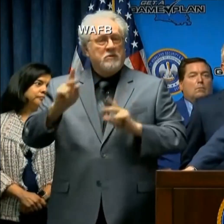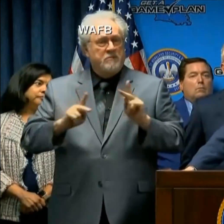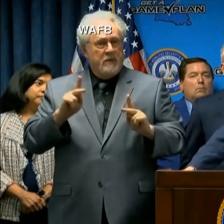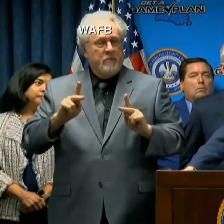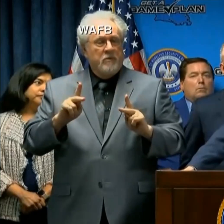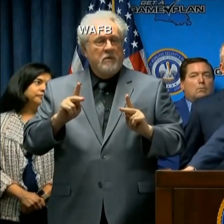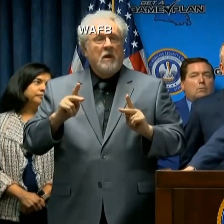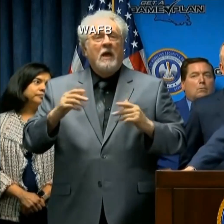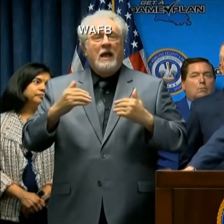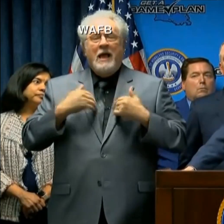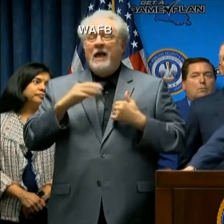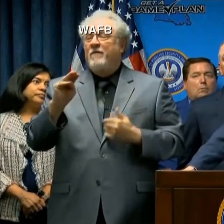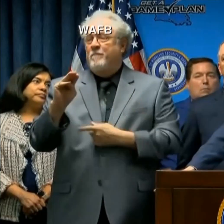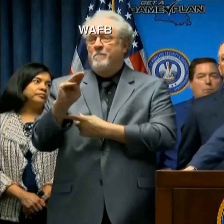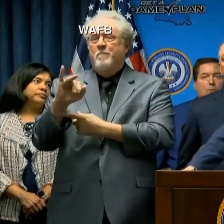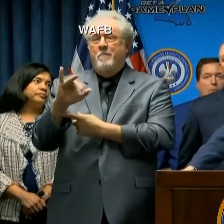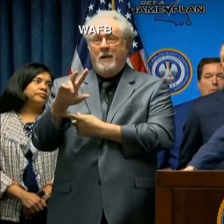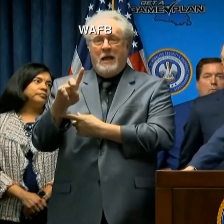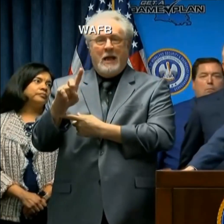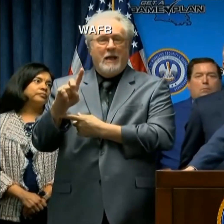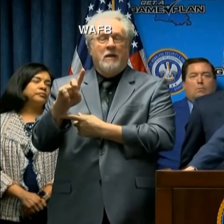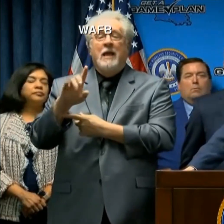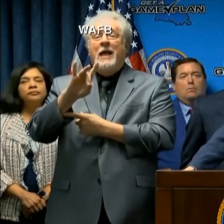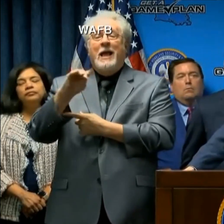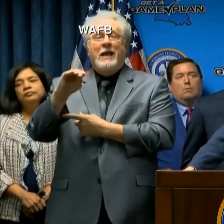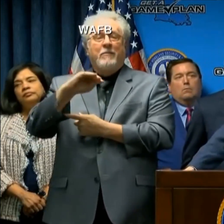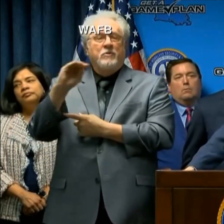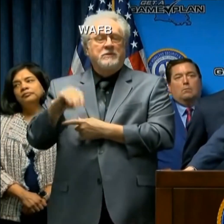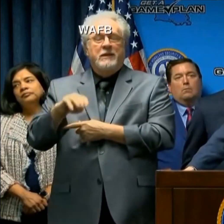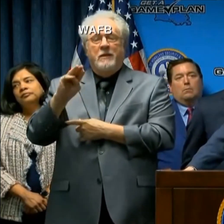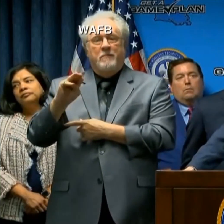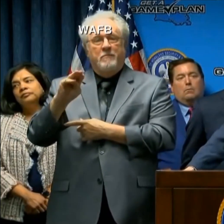relatively mild symptoms eighty percent of people have mild symptoms related to